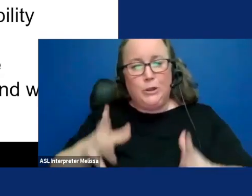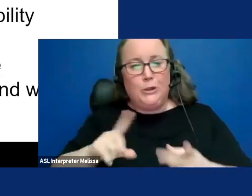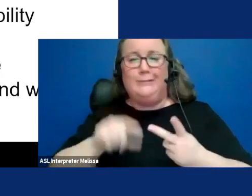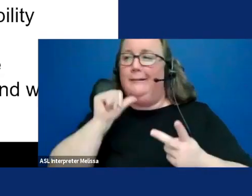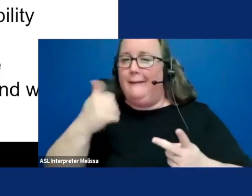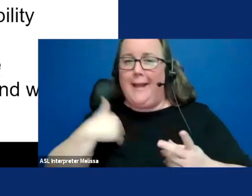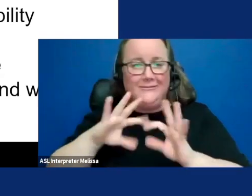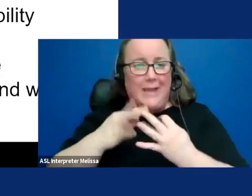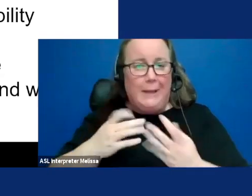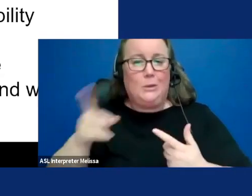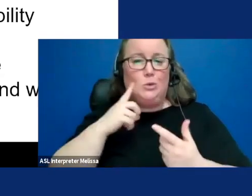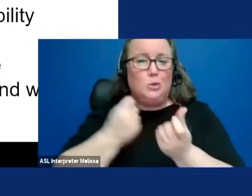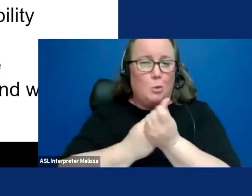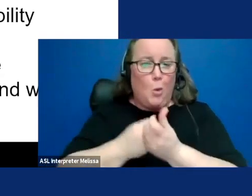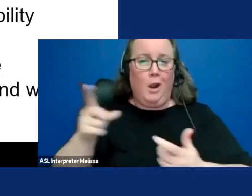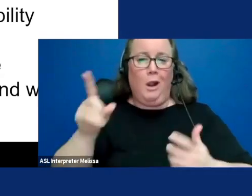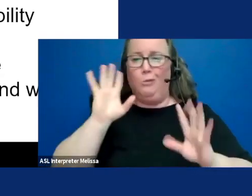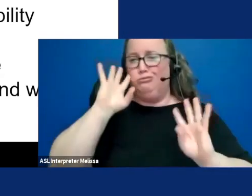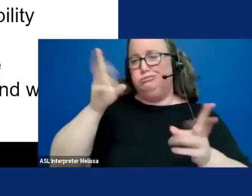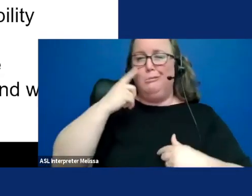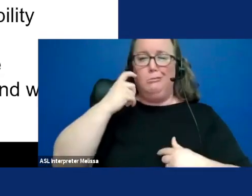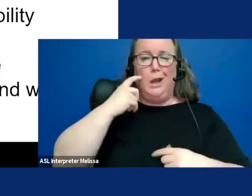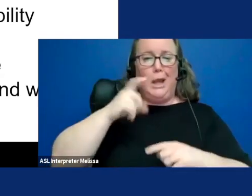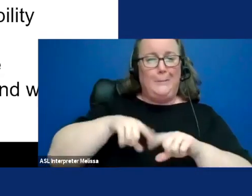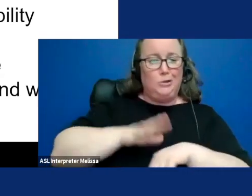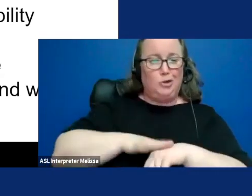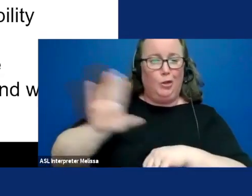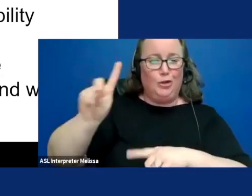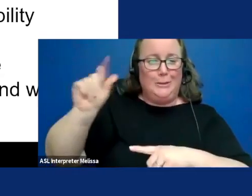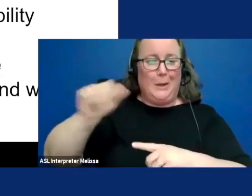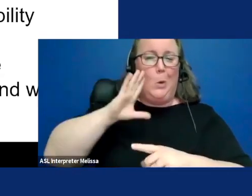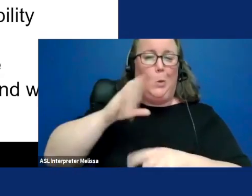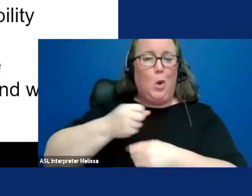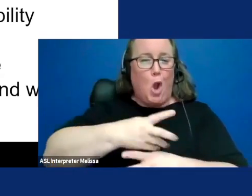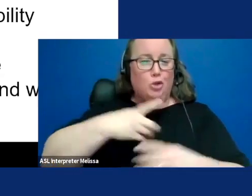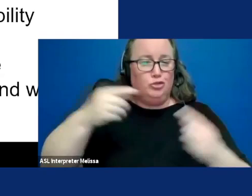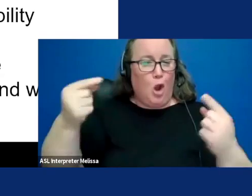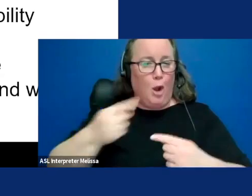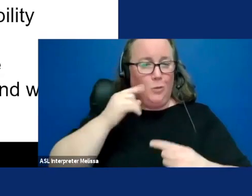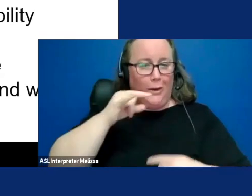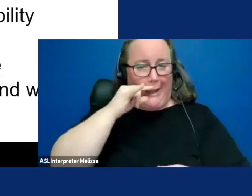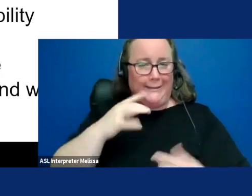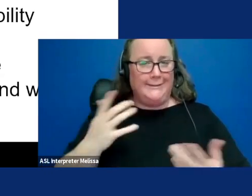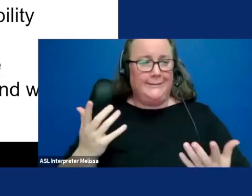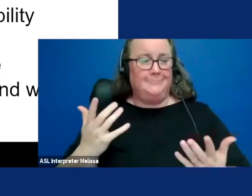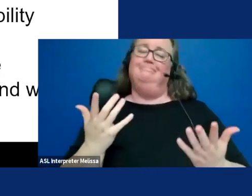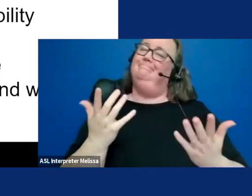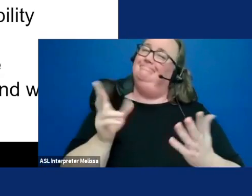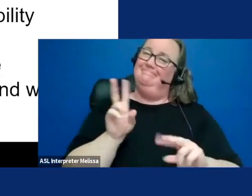based on these disabilities, this person is going to cause harm for the kid? And you really want to start questioning those and say, well,